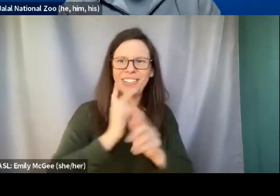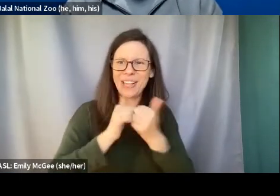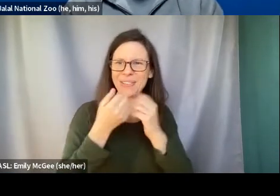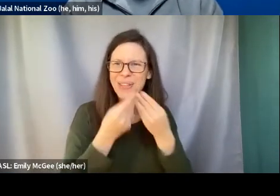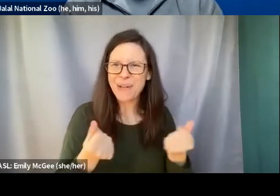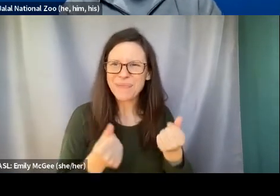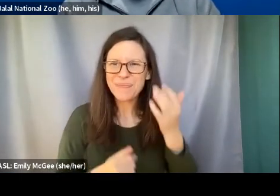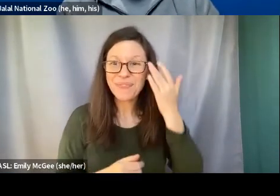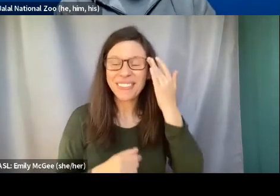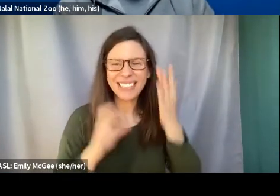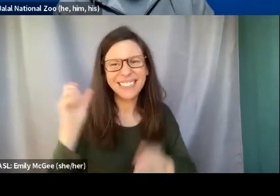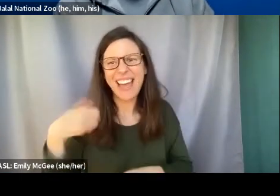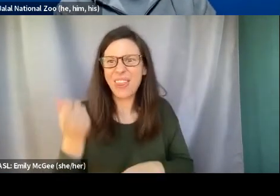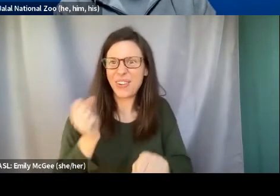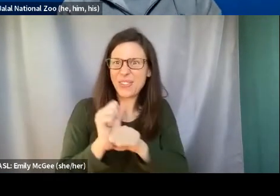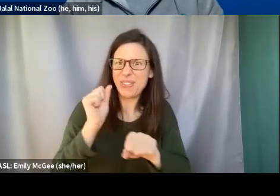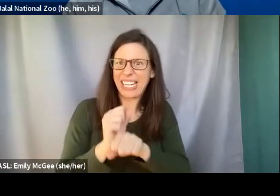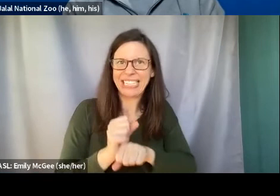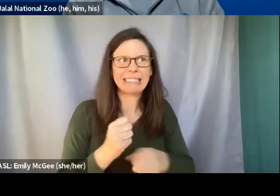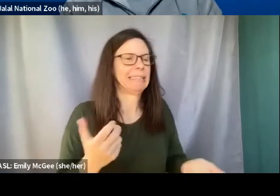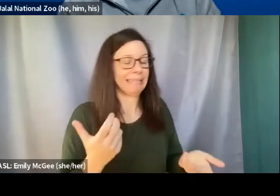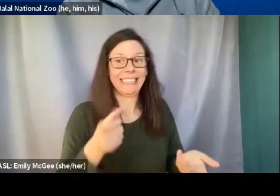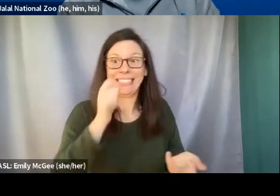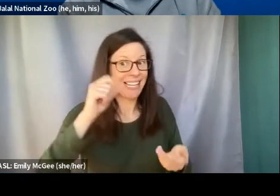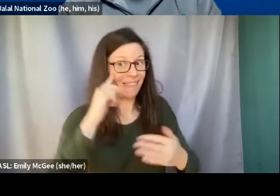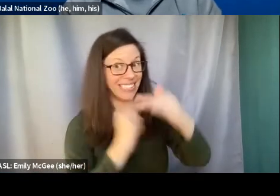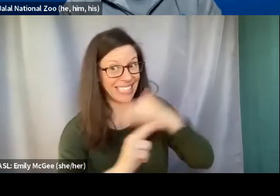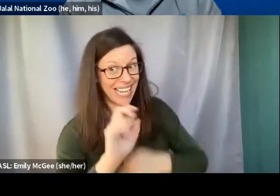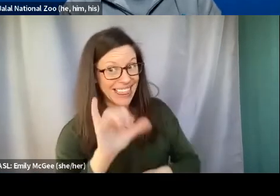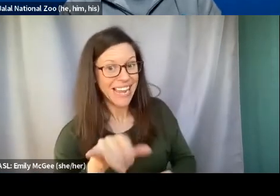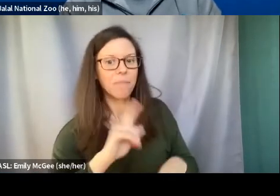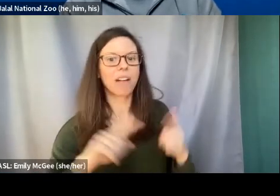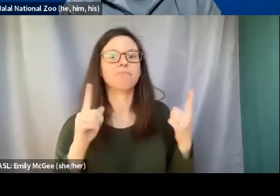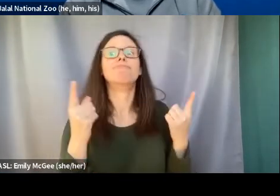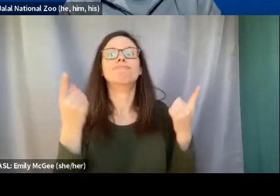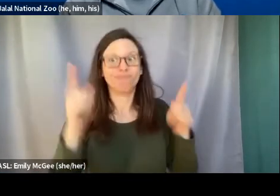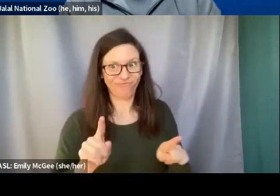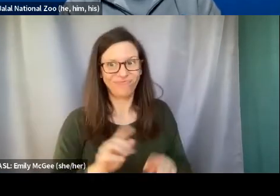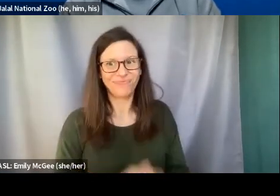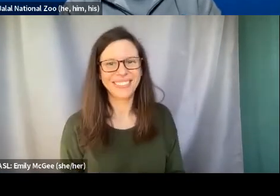as assigned as we like to call. Um Lauren said that she could see many others doing that. Absolutely.